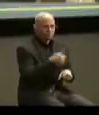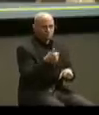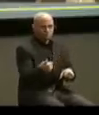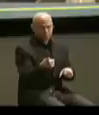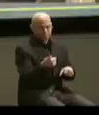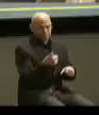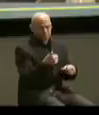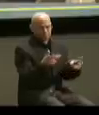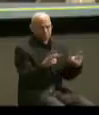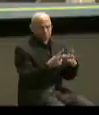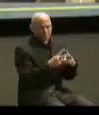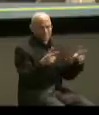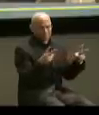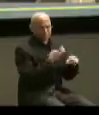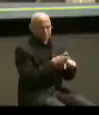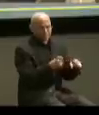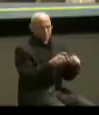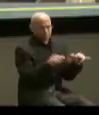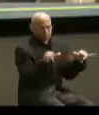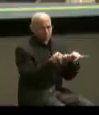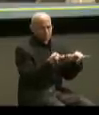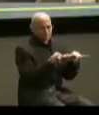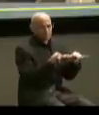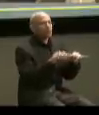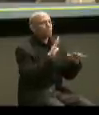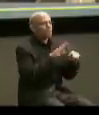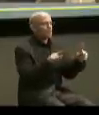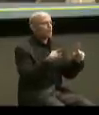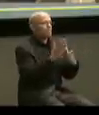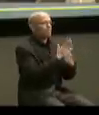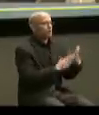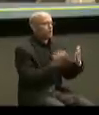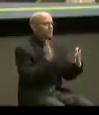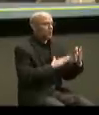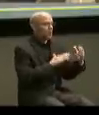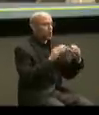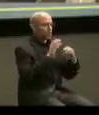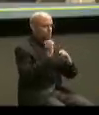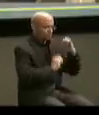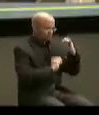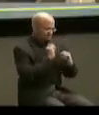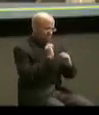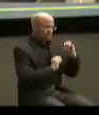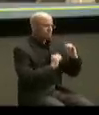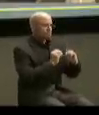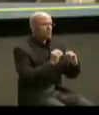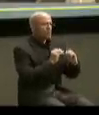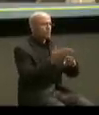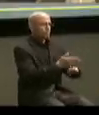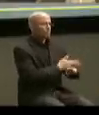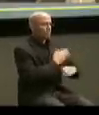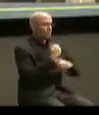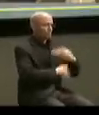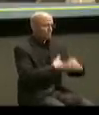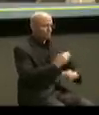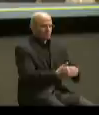THAT ARE VERY, VERY DIFFICULT TO MEASURE AT THIS POINT.